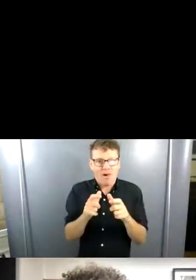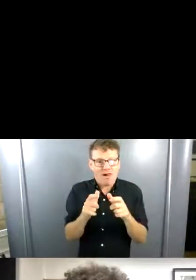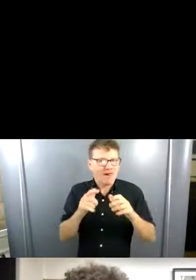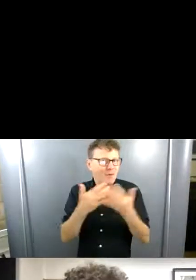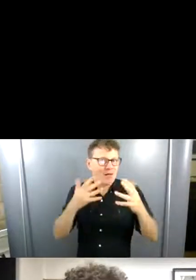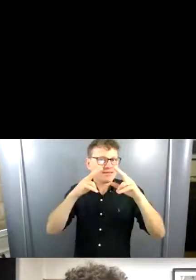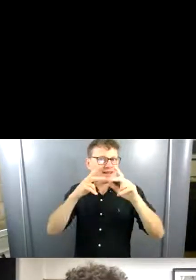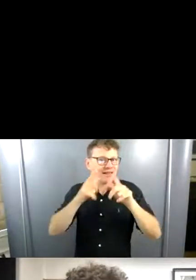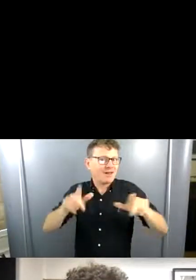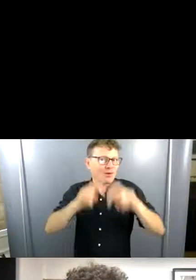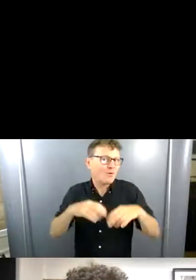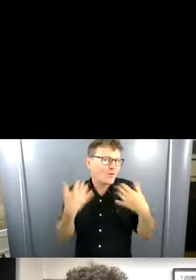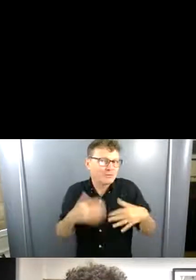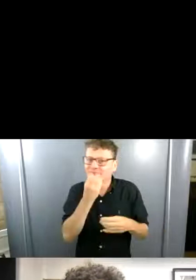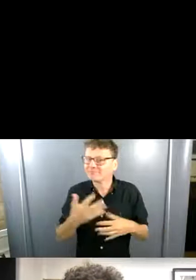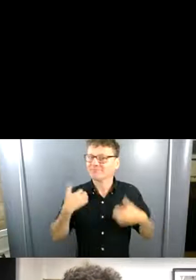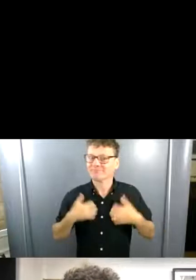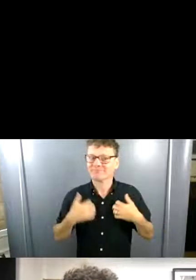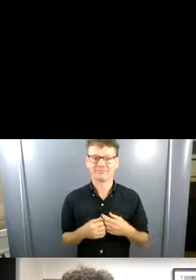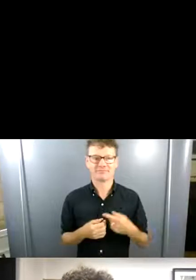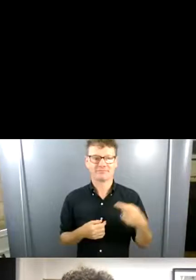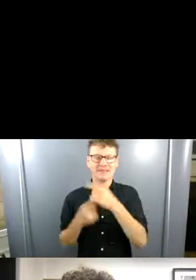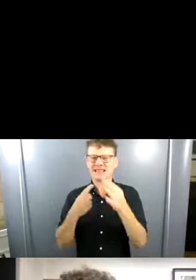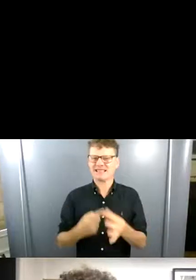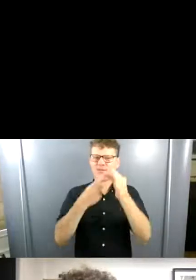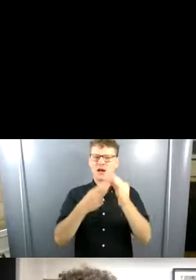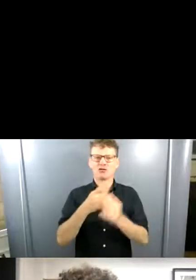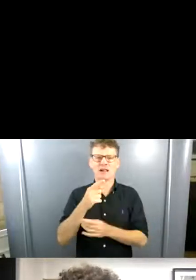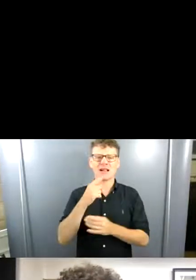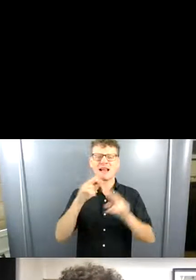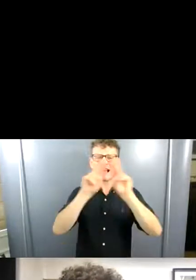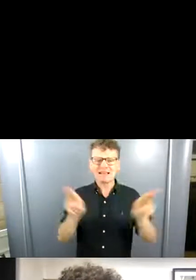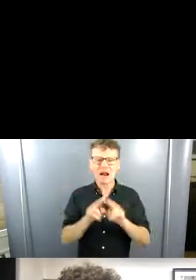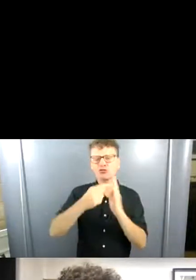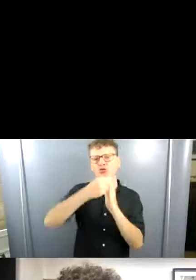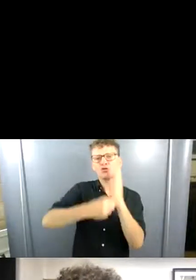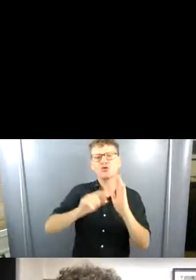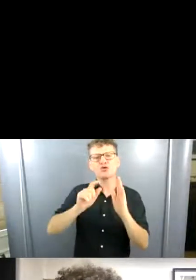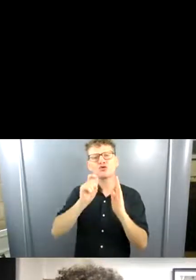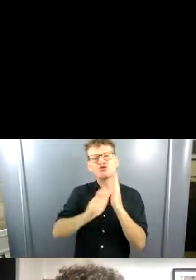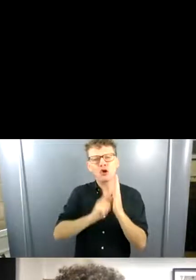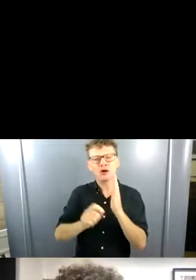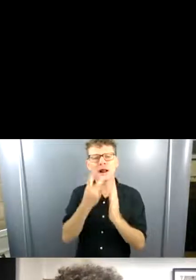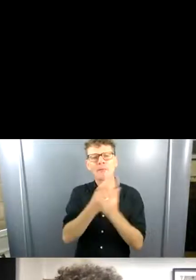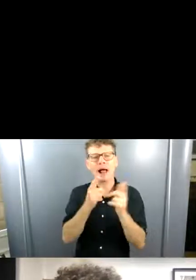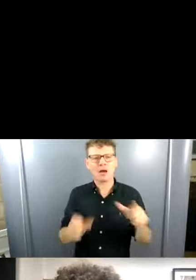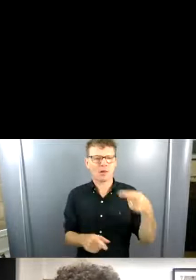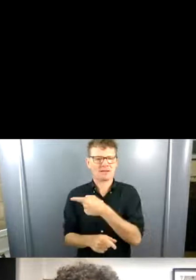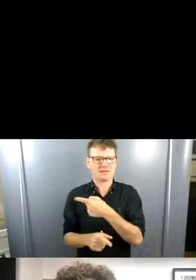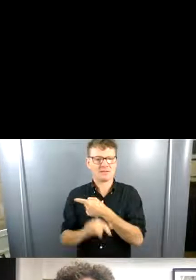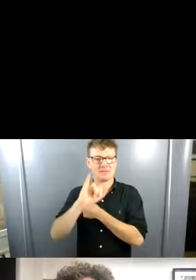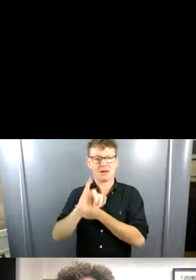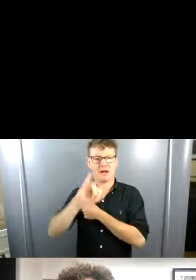the special issue of the international journal of bilingualism was mentioned in the introduction so